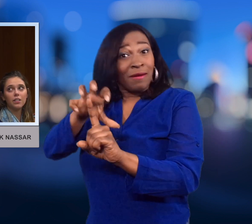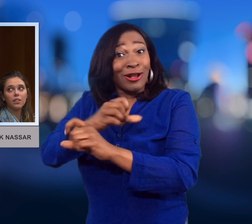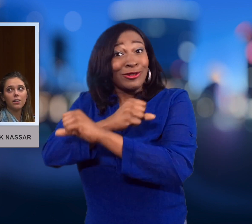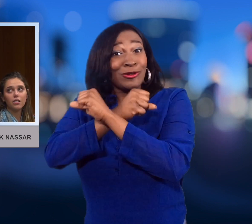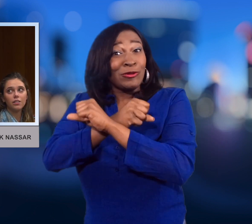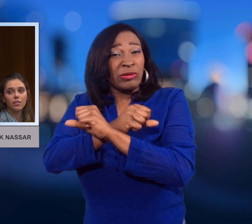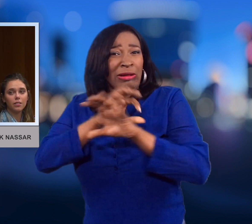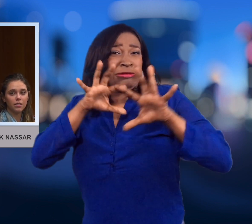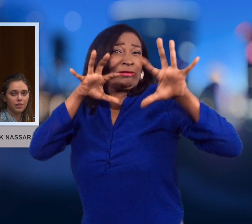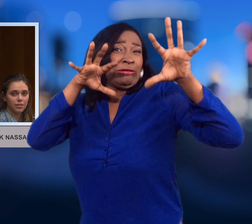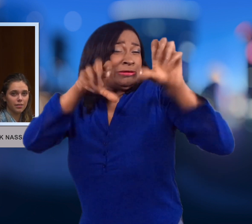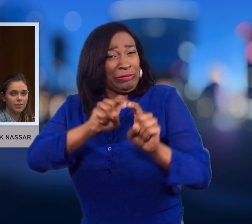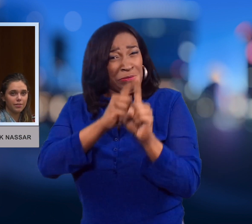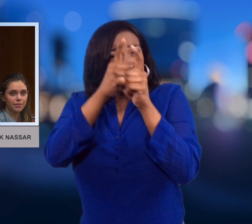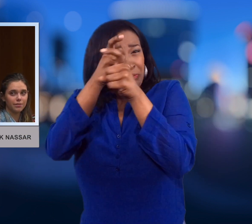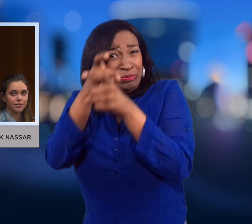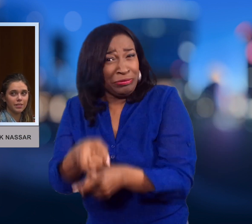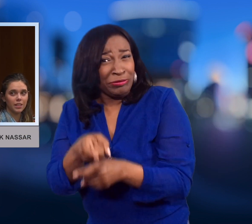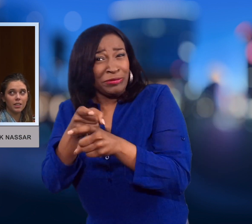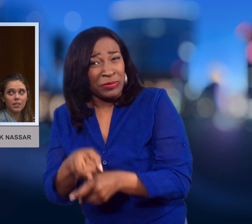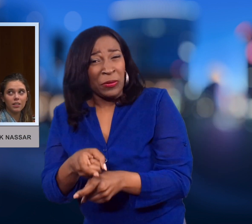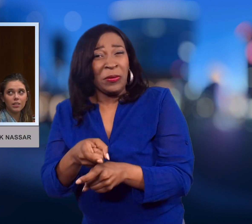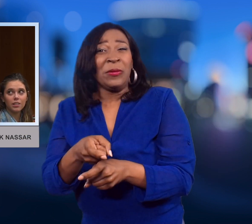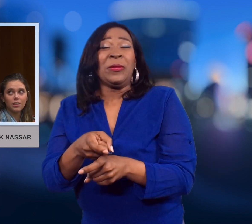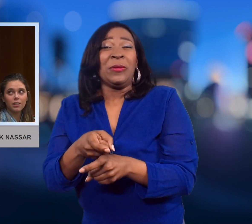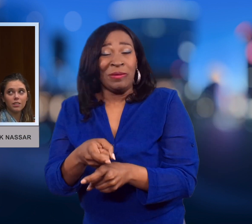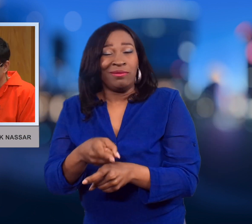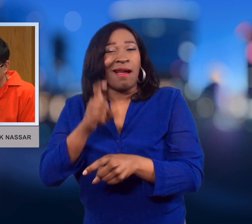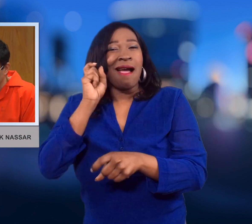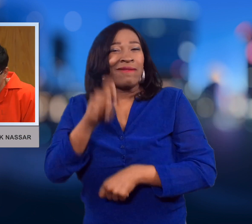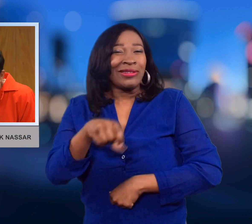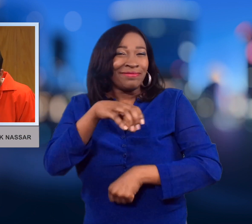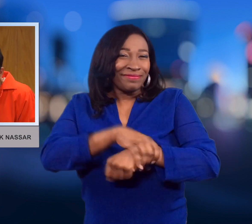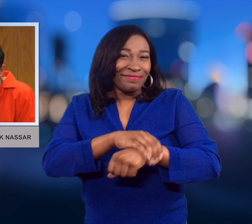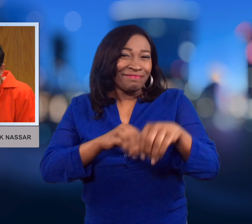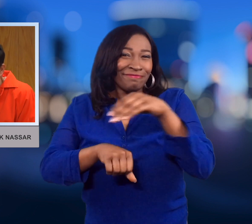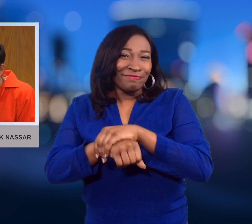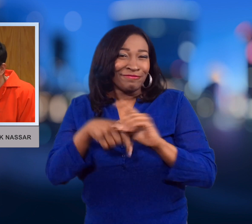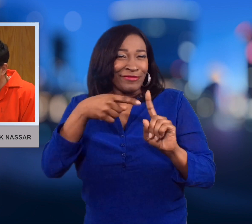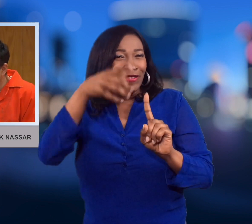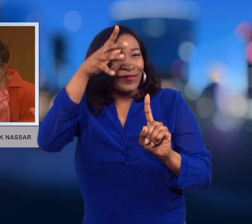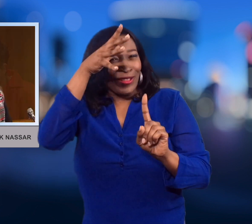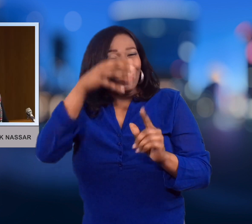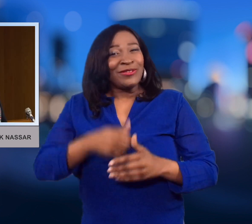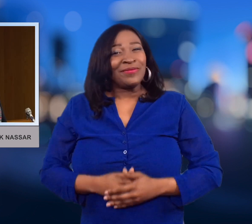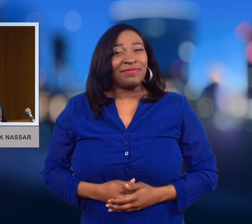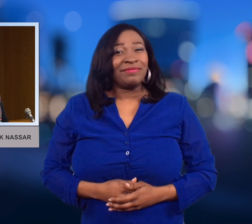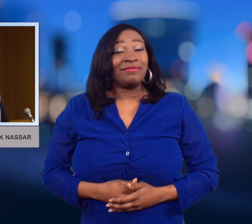He was tackled and arrested by security before reaching Nassar.